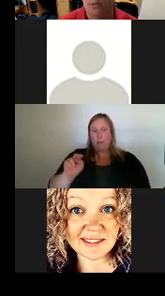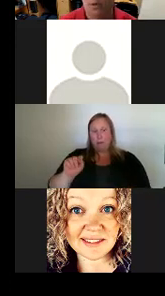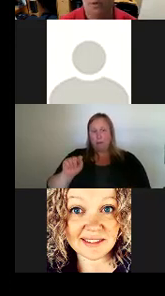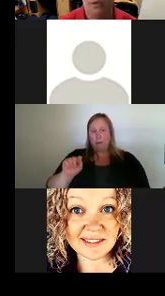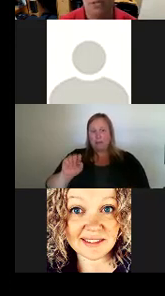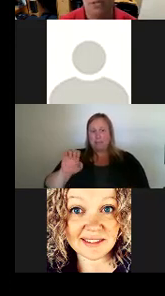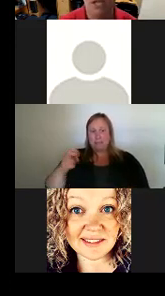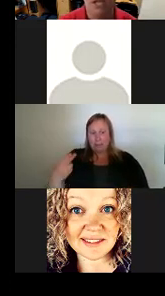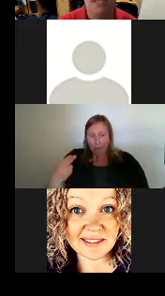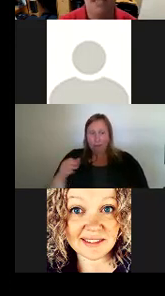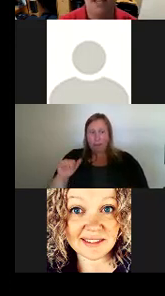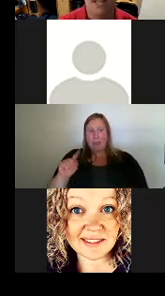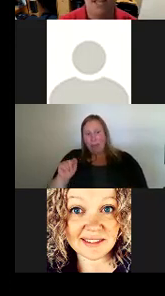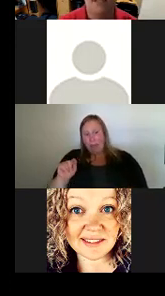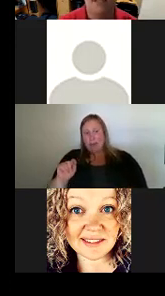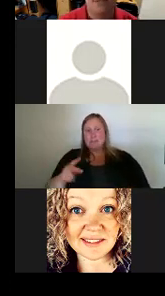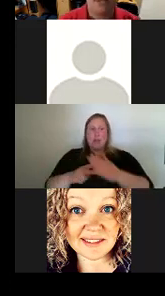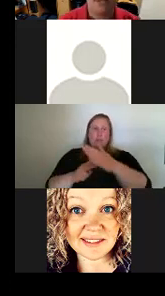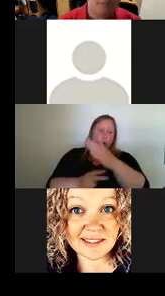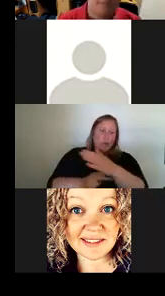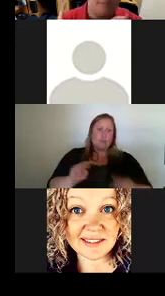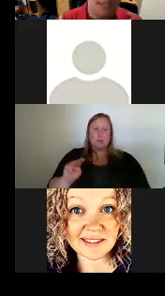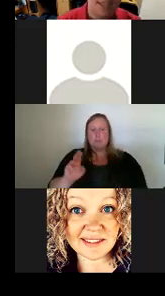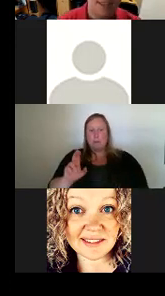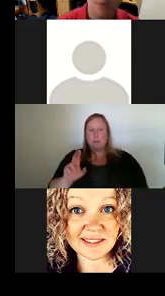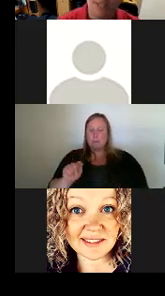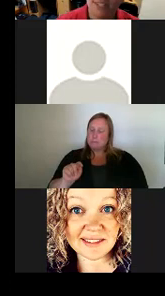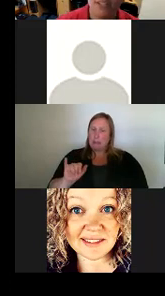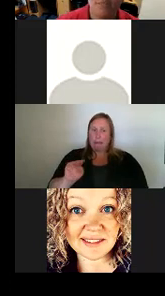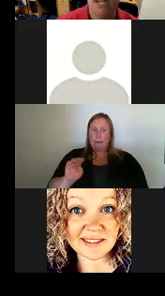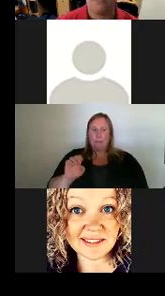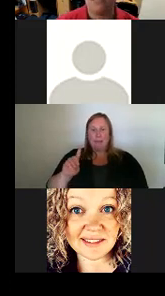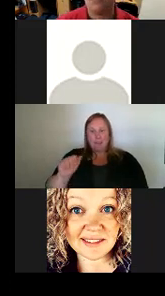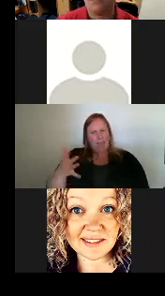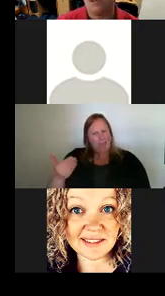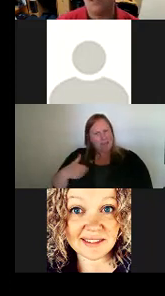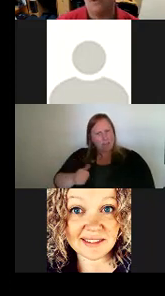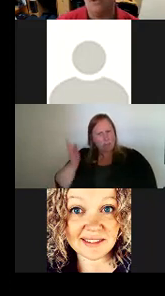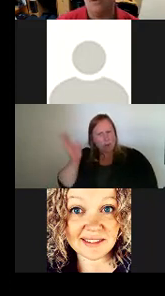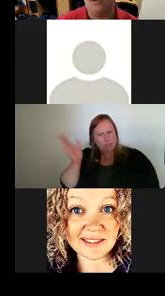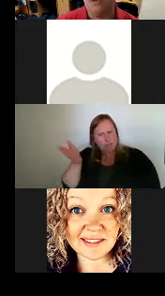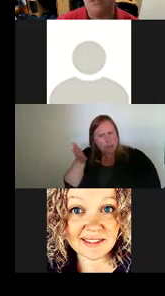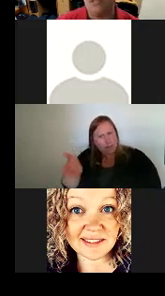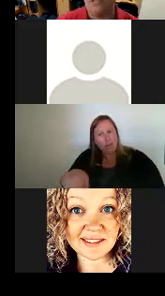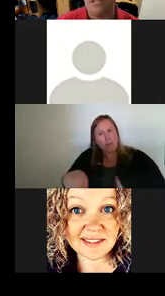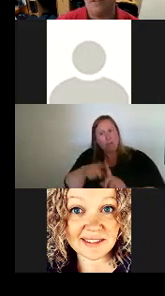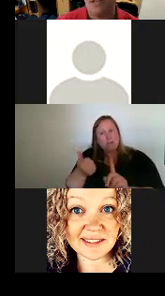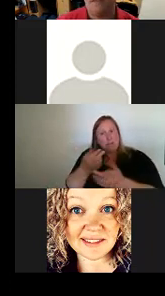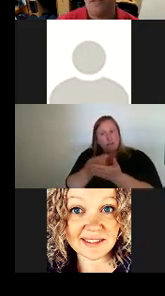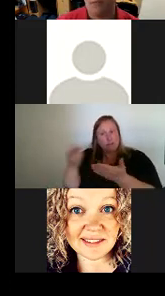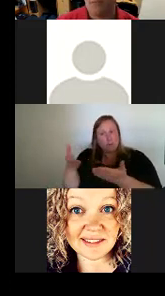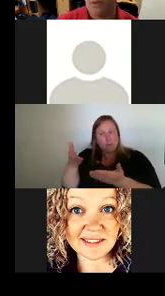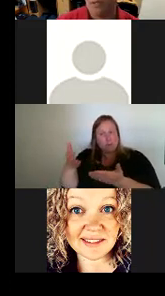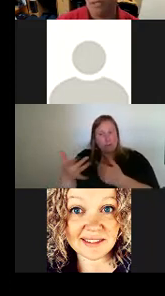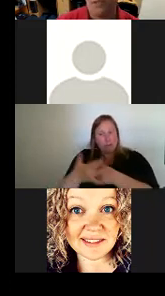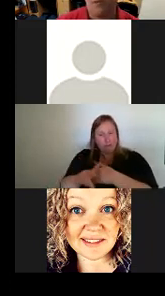NUMBER OF RESOURCES AND WEBINARS THAT I THOUGHT WOULD